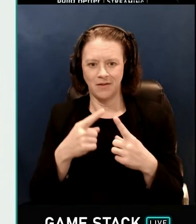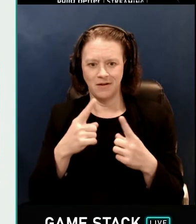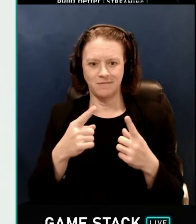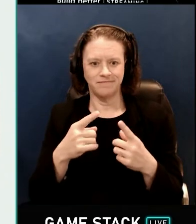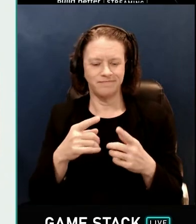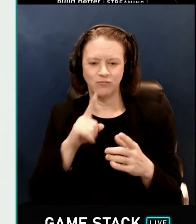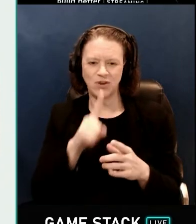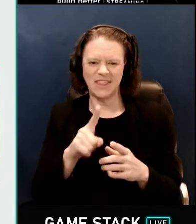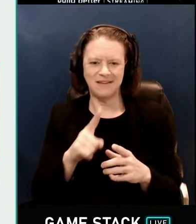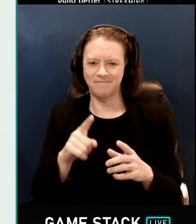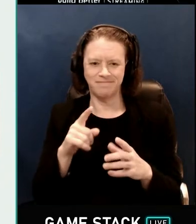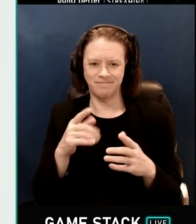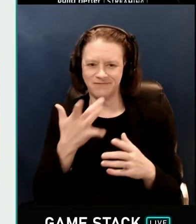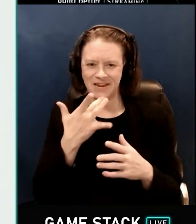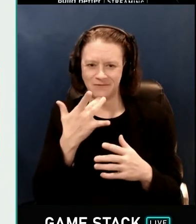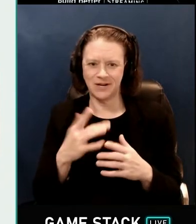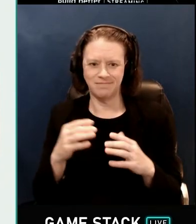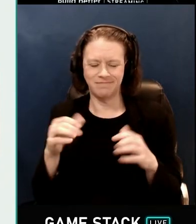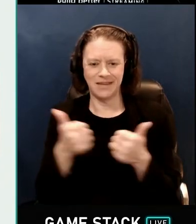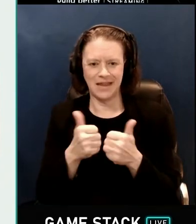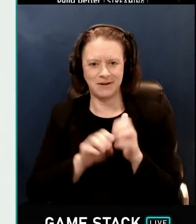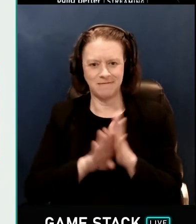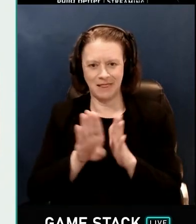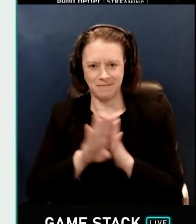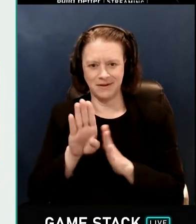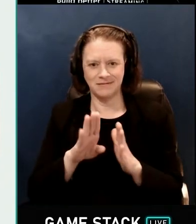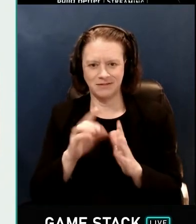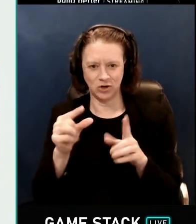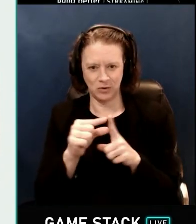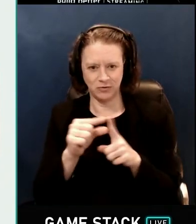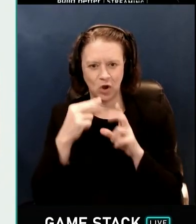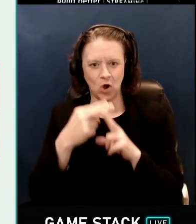Coyote Time, named after a certain coyote known for running out over cliffs,